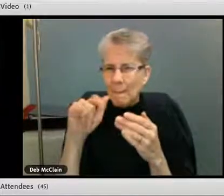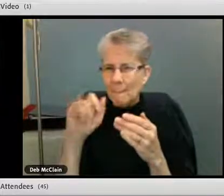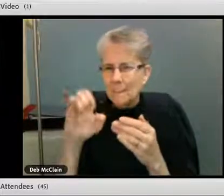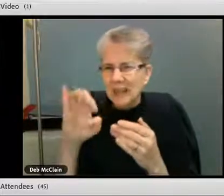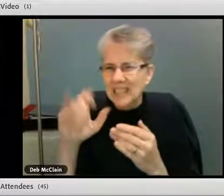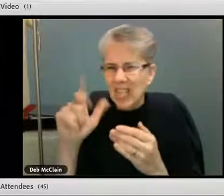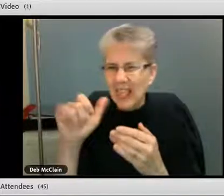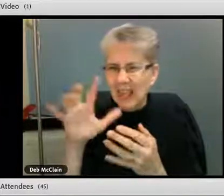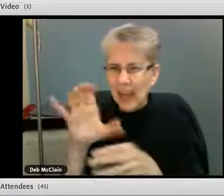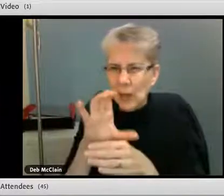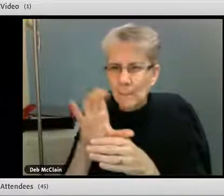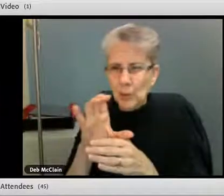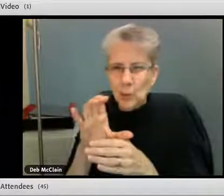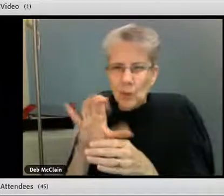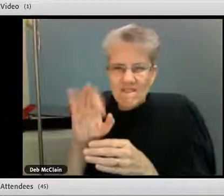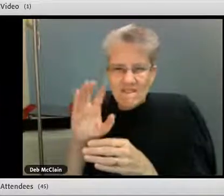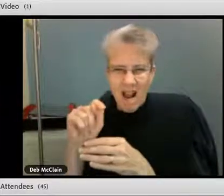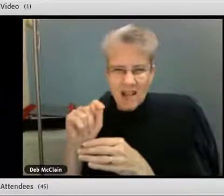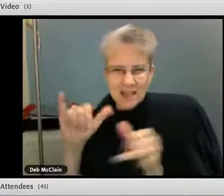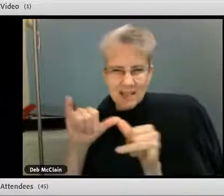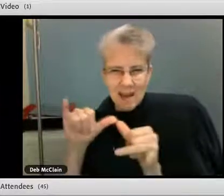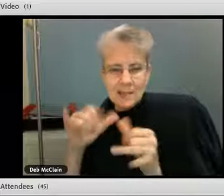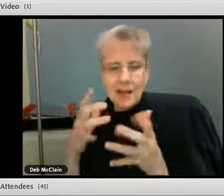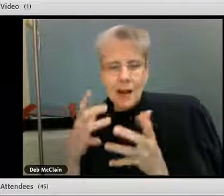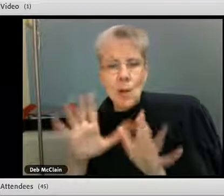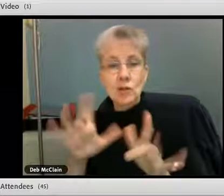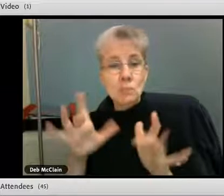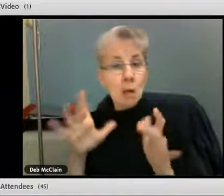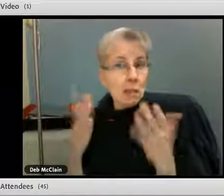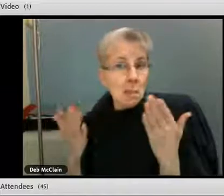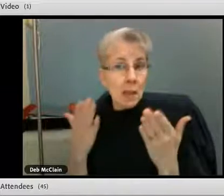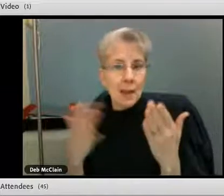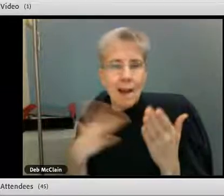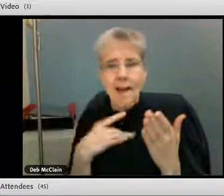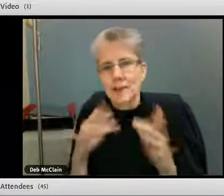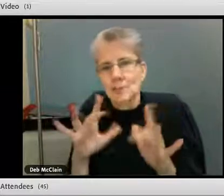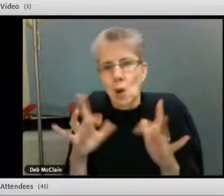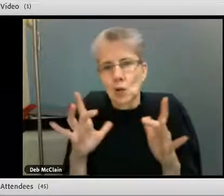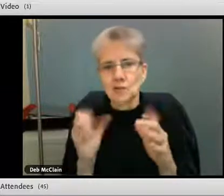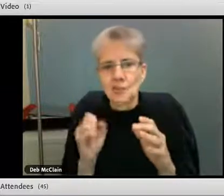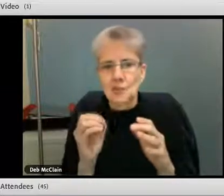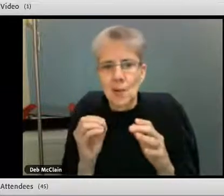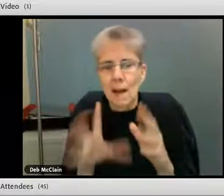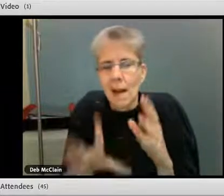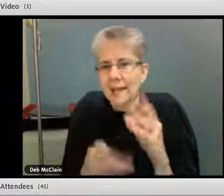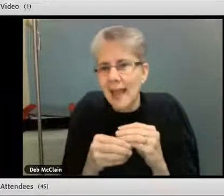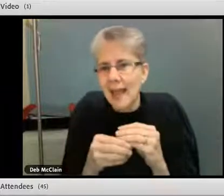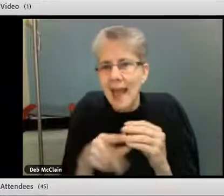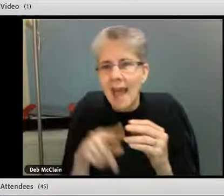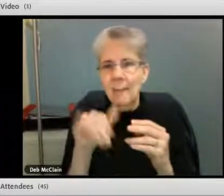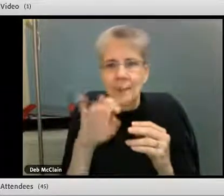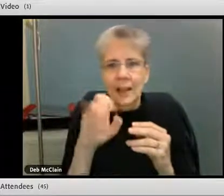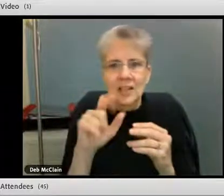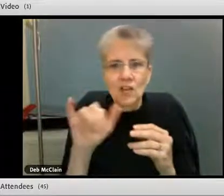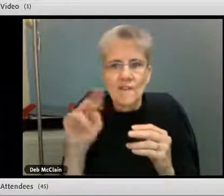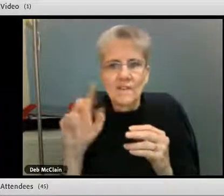And then I want it to sparkle 'cause I like sparkles. I can have the pixels, font, or I can turn it into a rainbow. I can mix this around.